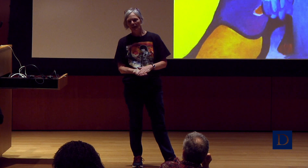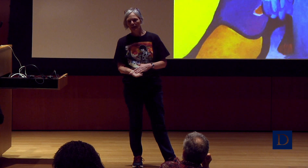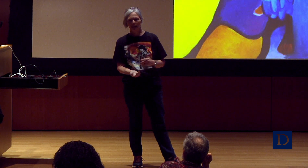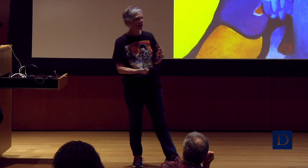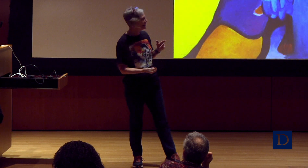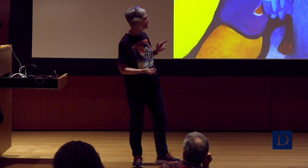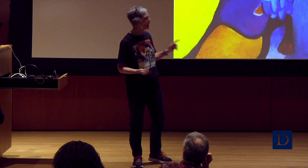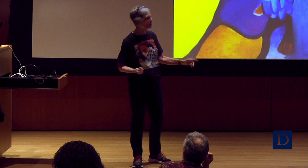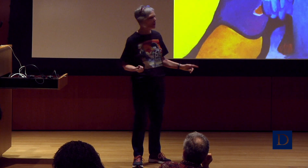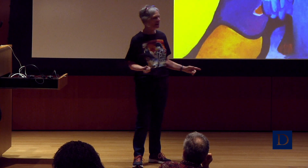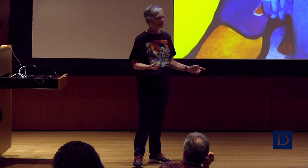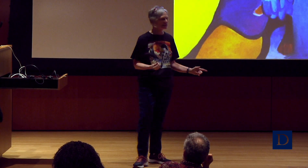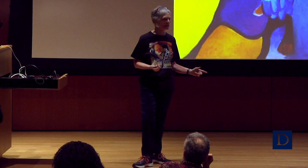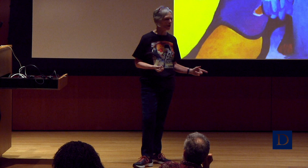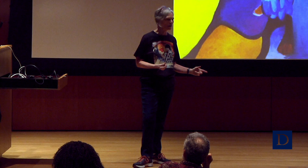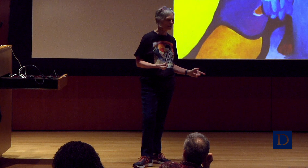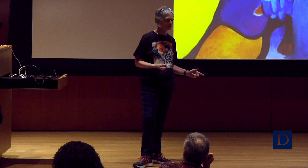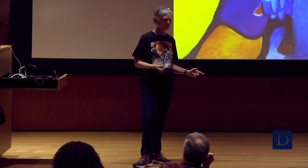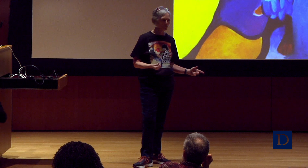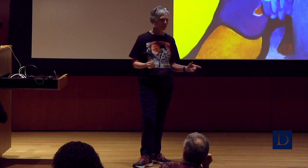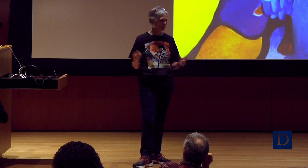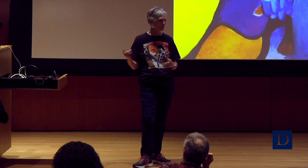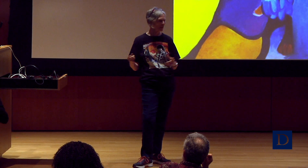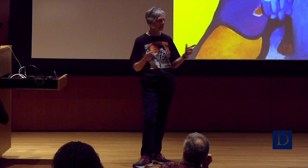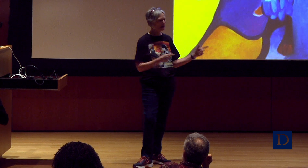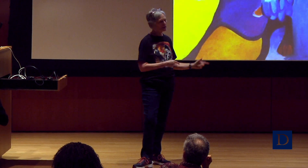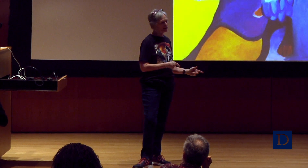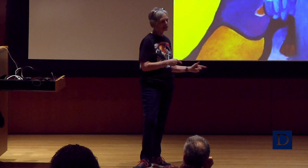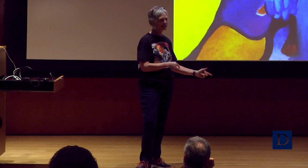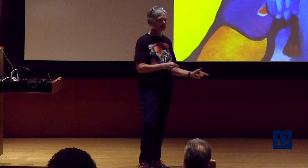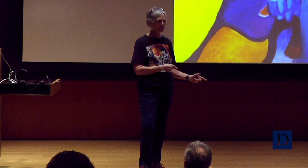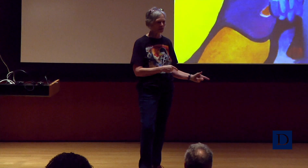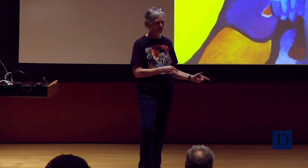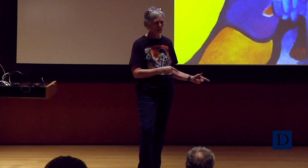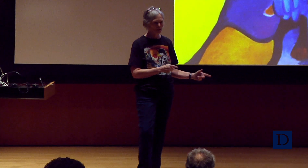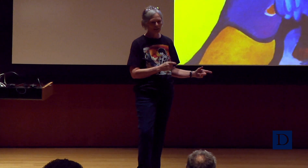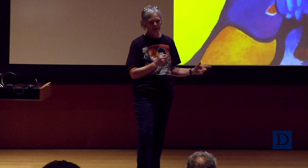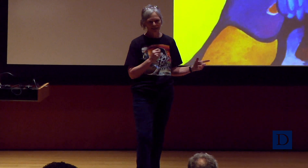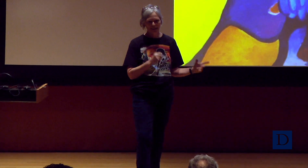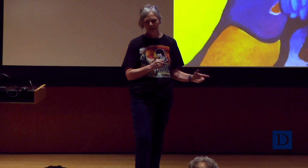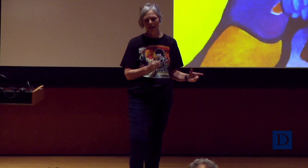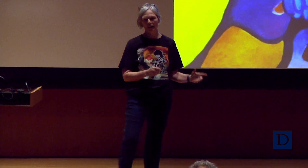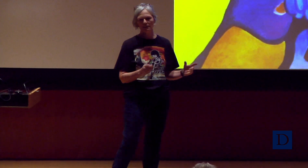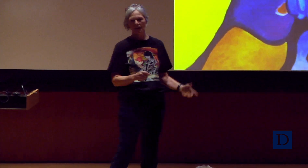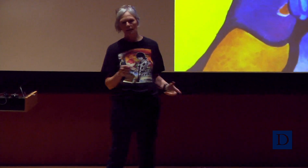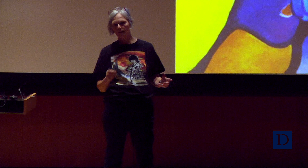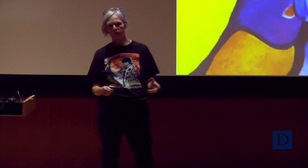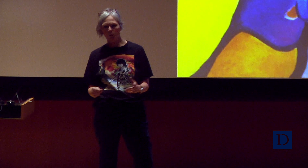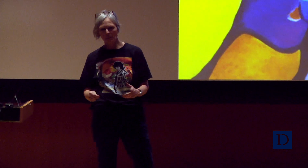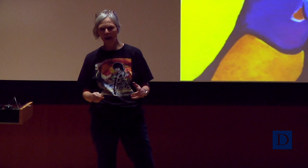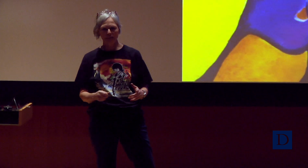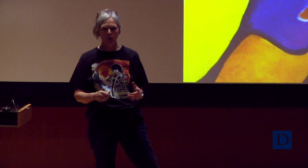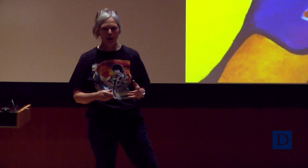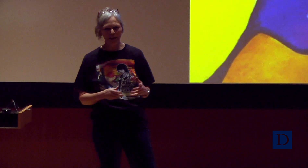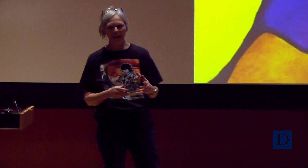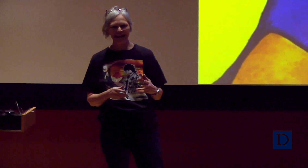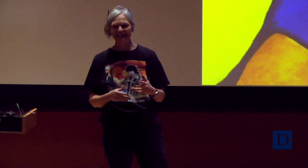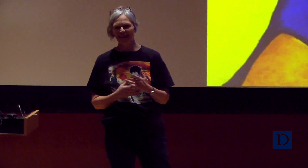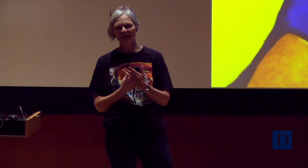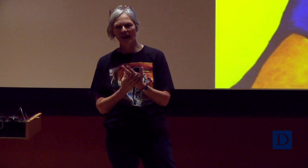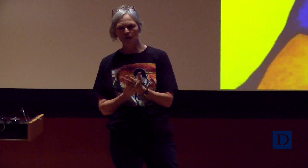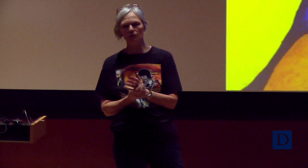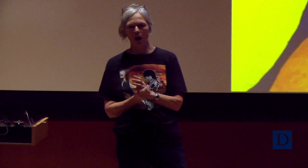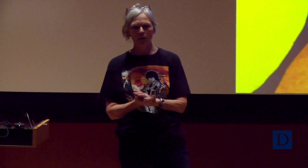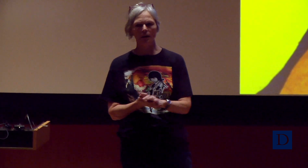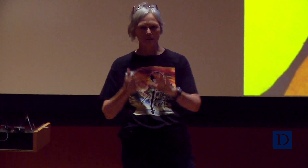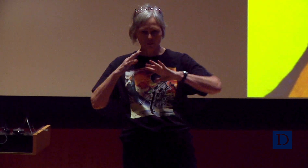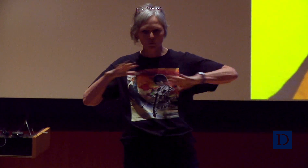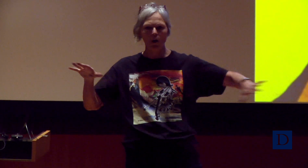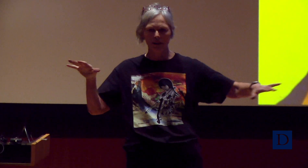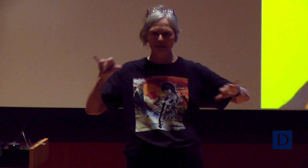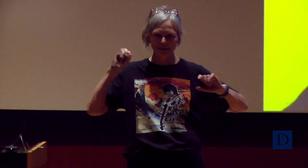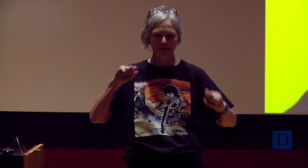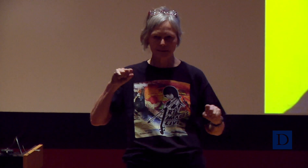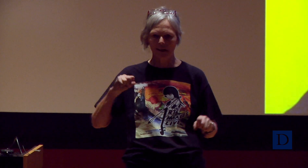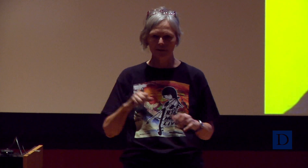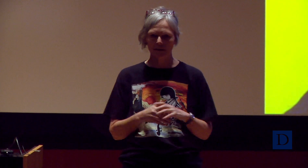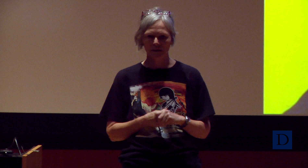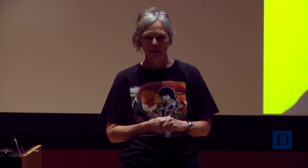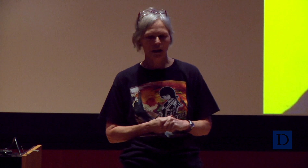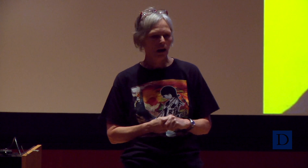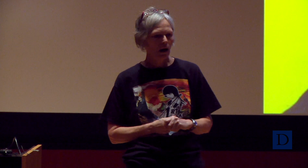And I did not know how to scan art. With the grant, I got a scanner. Since then, I’ve scanned and formatted probably 8-10,000 drawings and such.